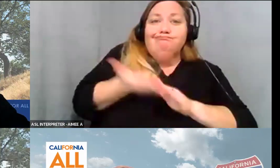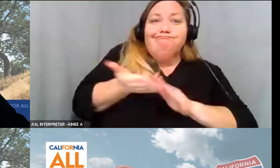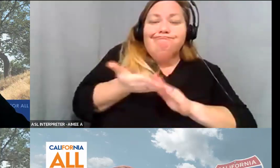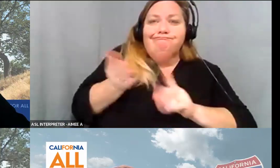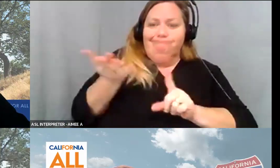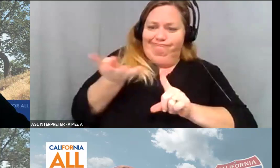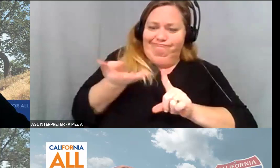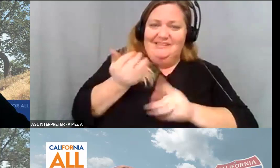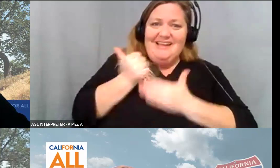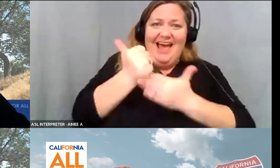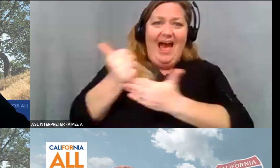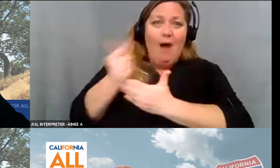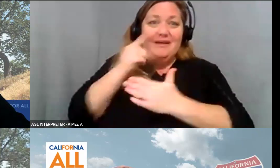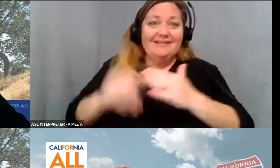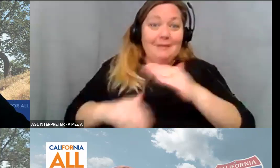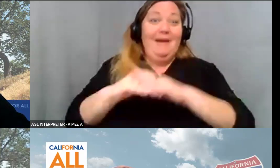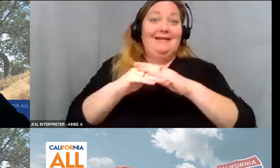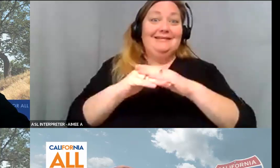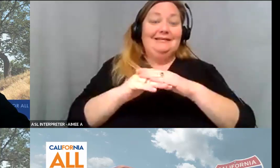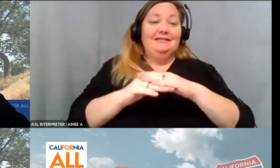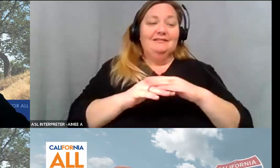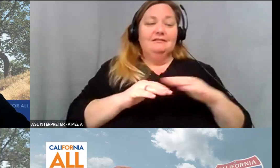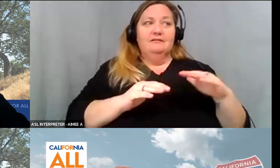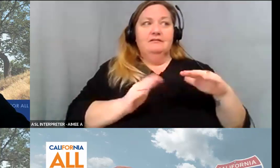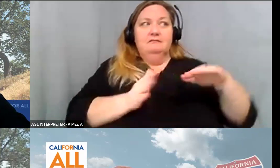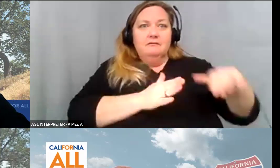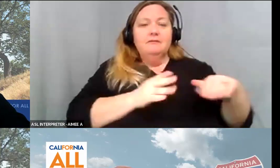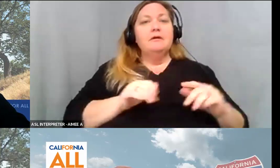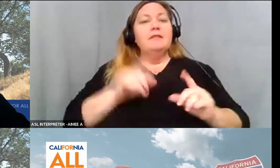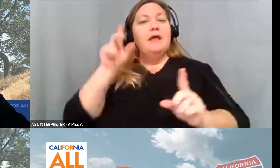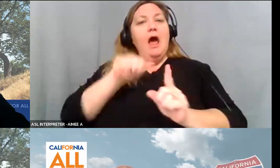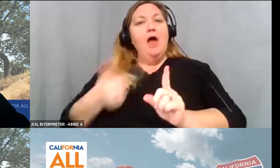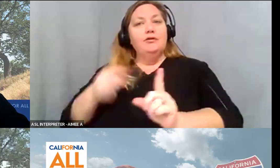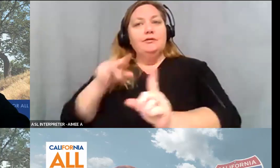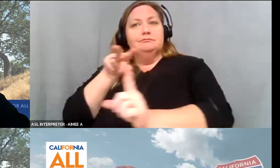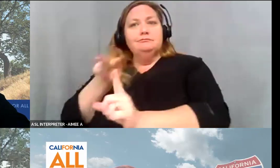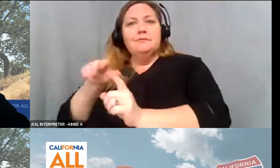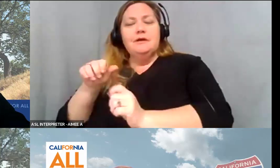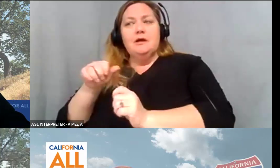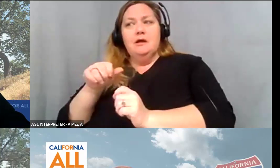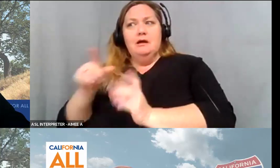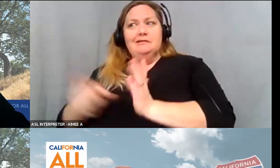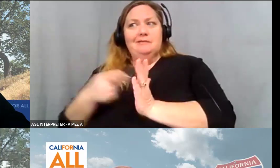because of capacity is one thing. The other thing that we're finding is sometimes I have to actually